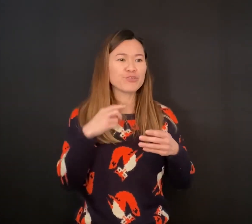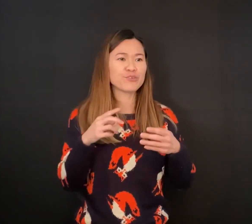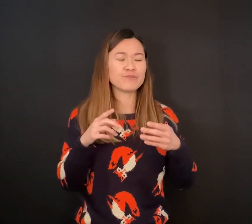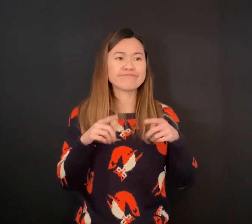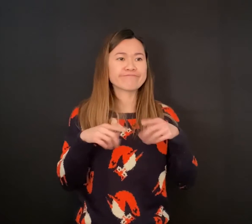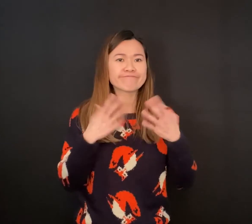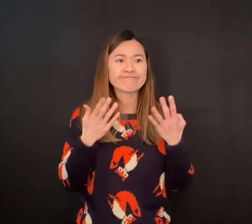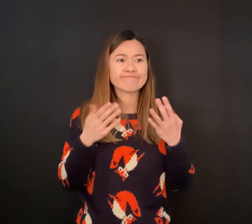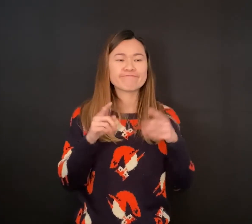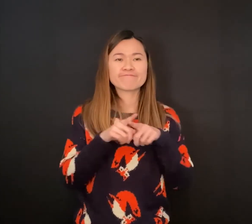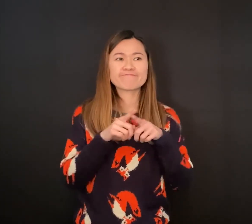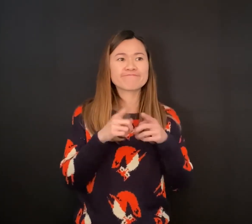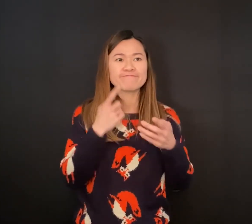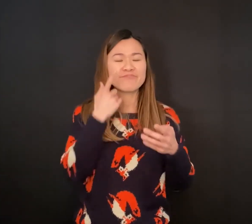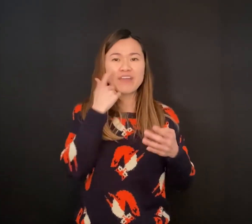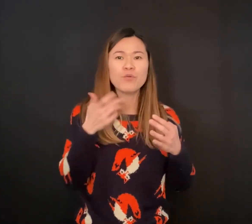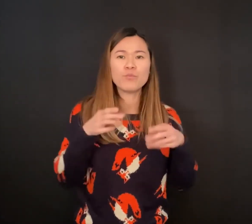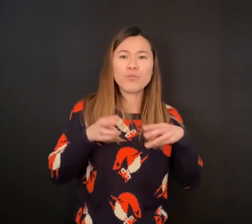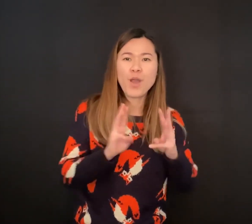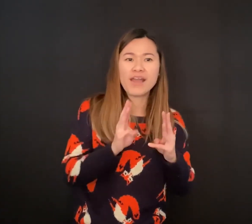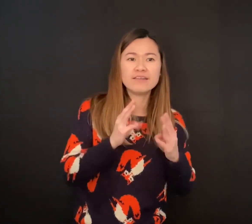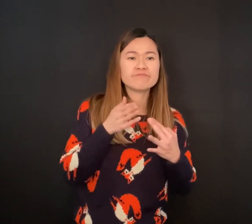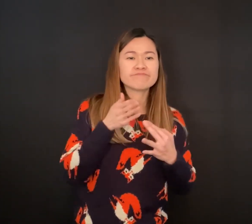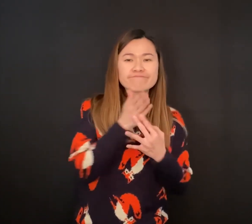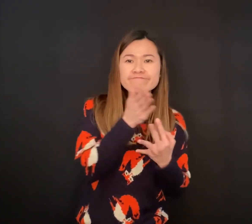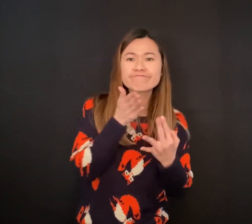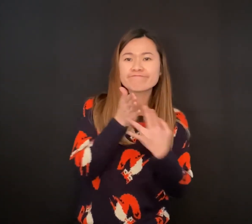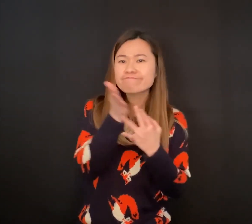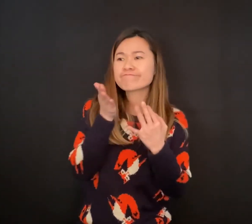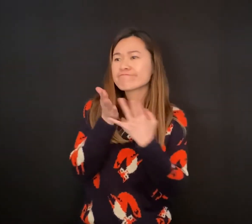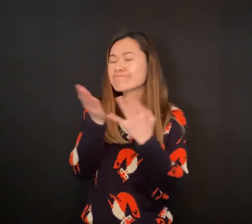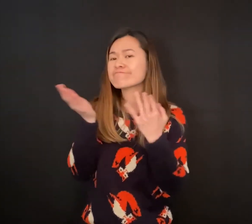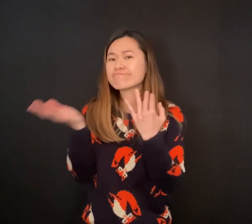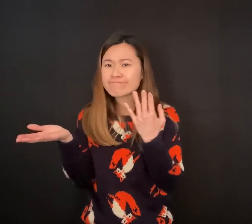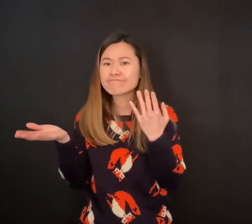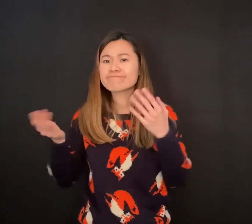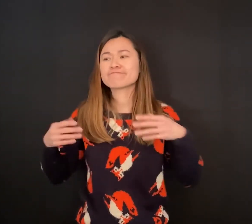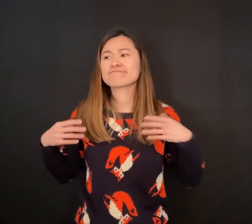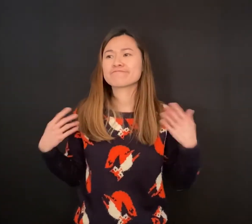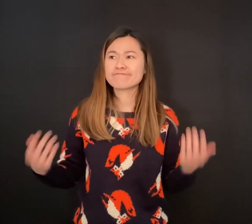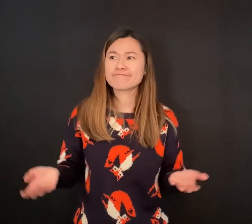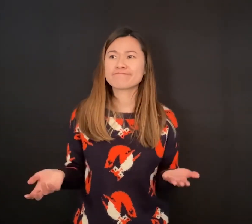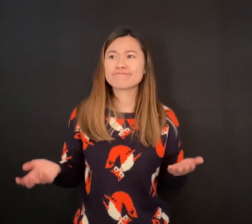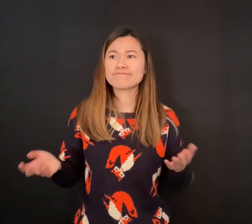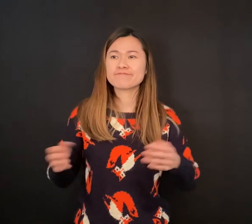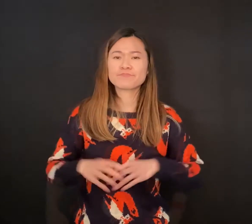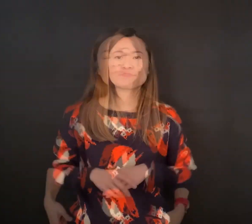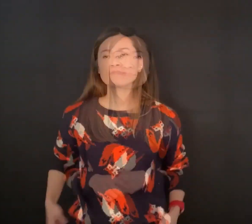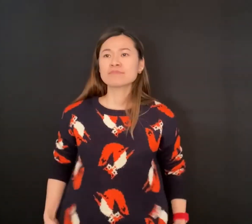find a way to get through to everyone.